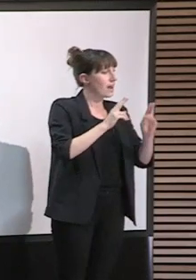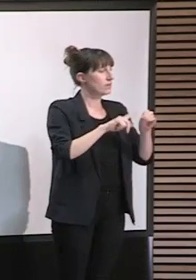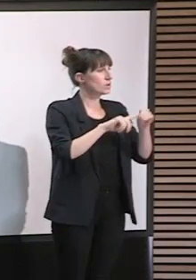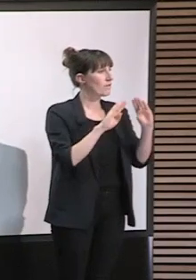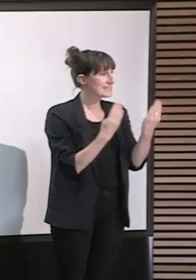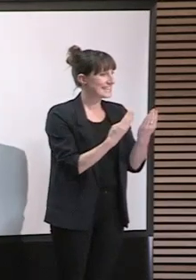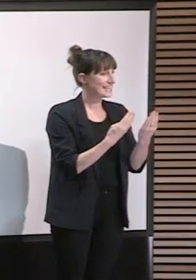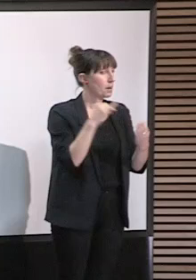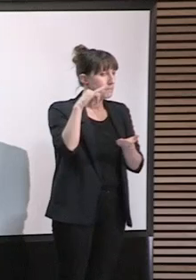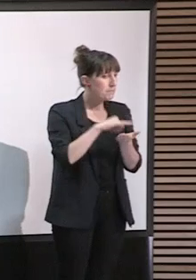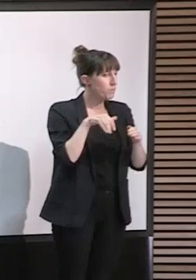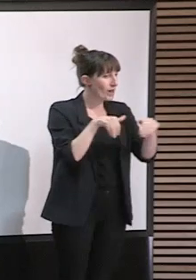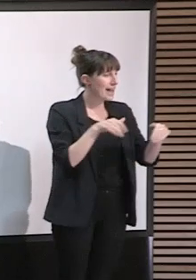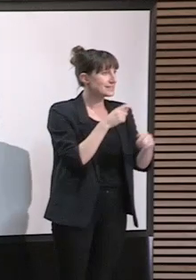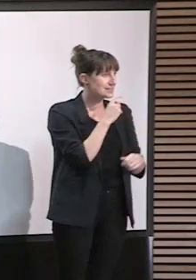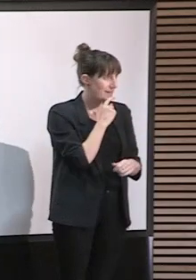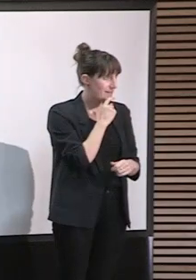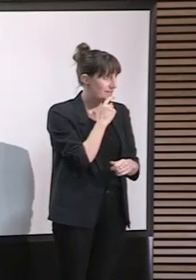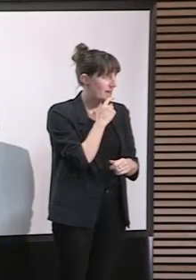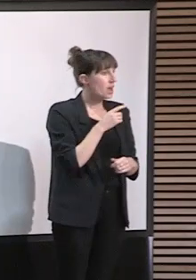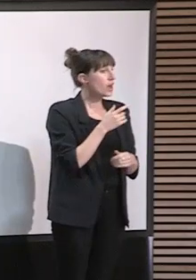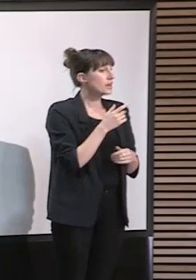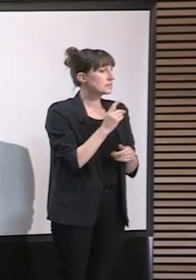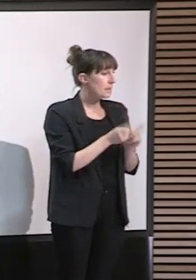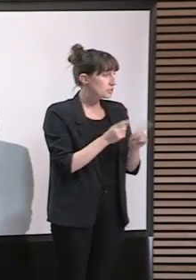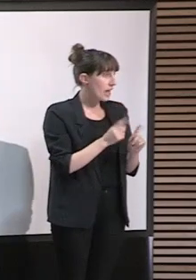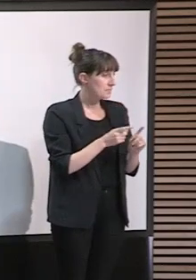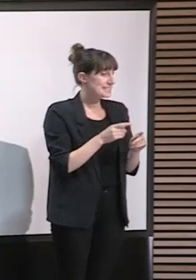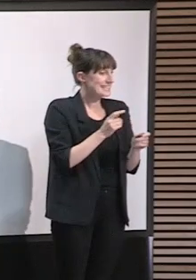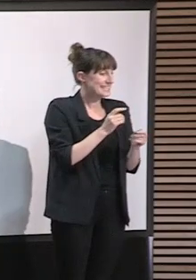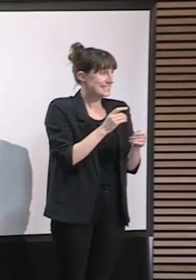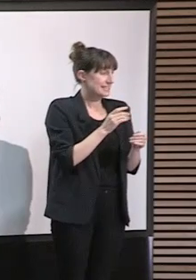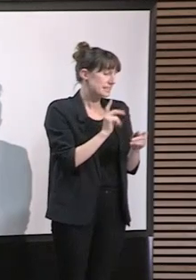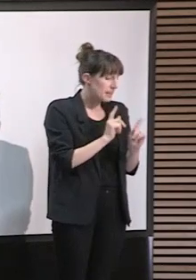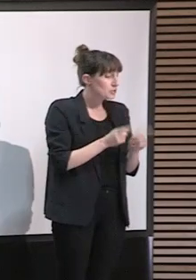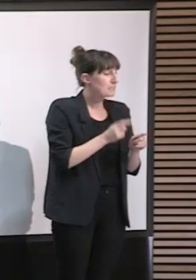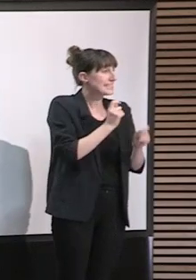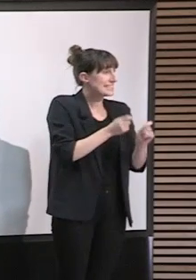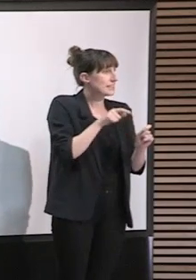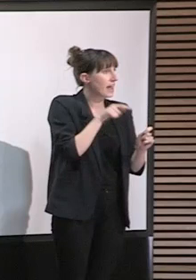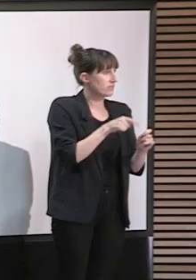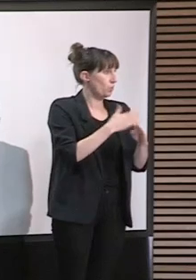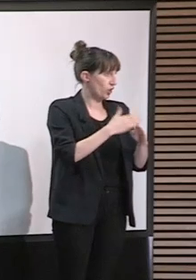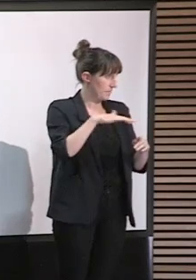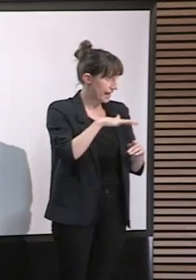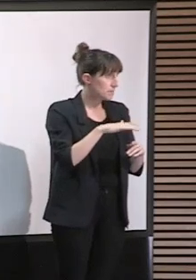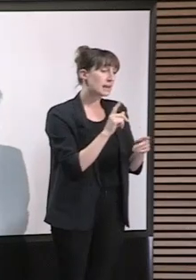One of the challenges around our testing of MIQ and border staff is not all of them get